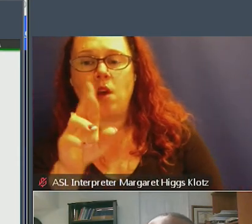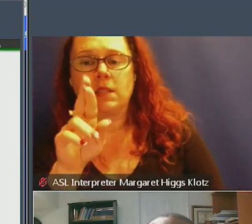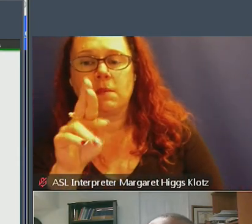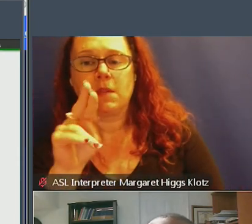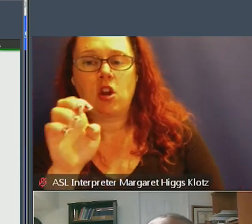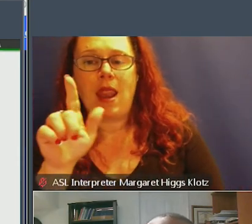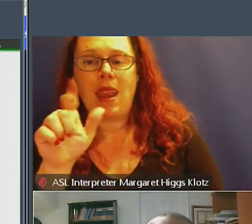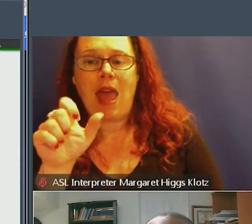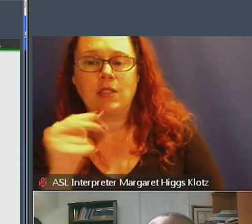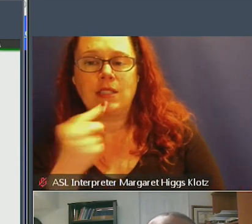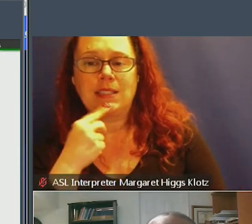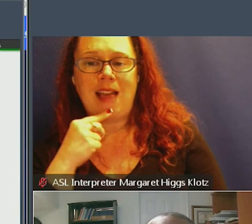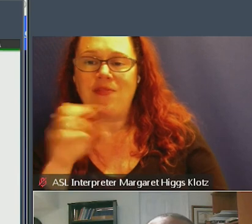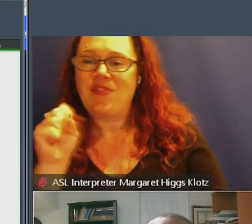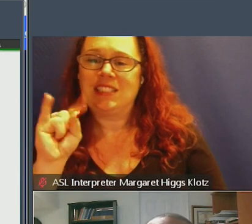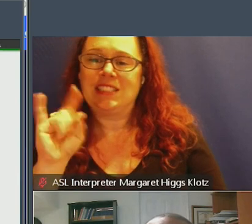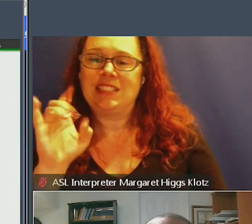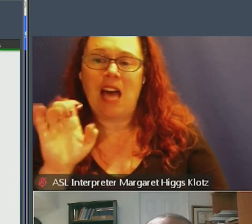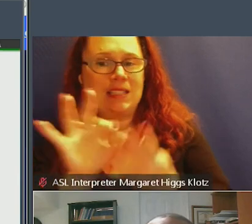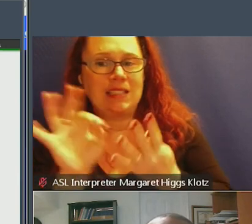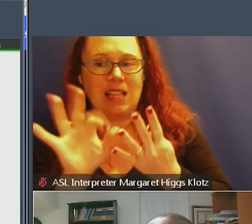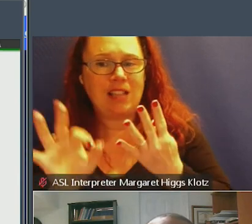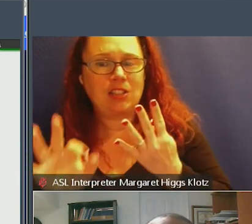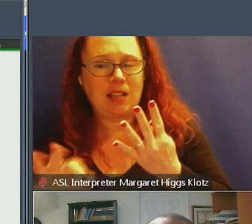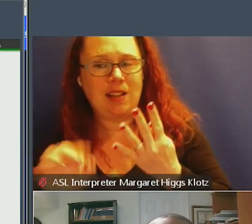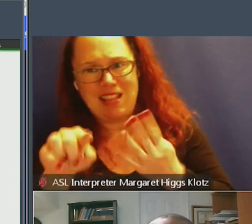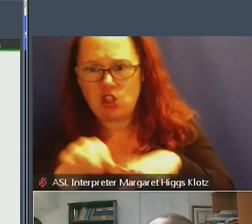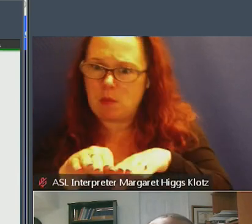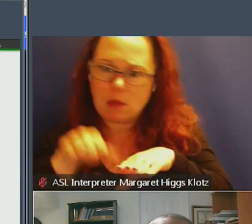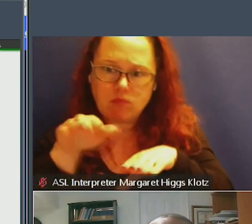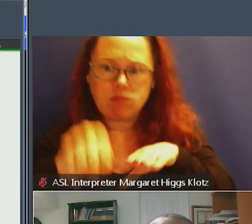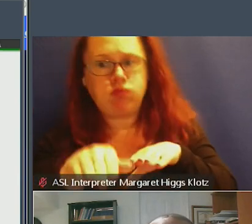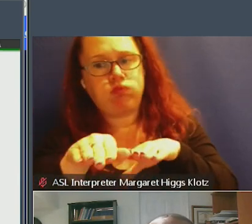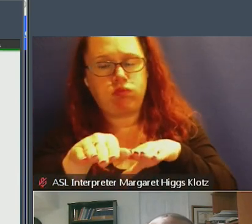to be the beginning point of any reconsideration of this by the County.